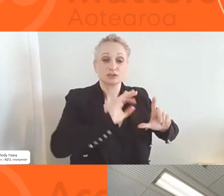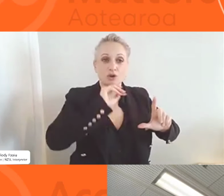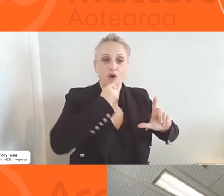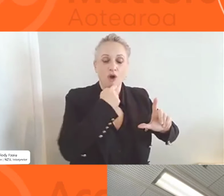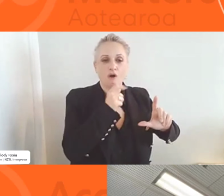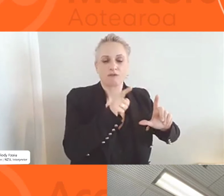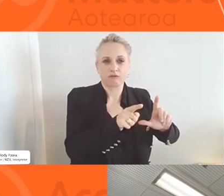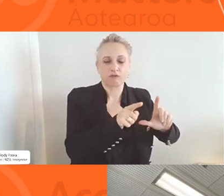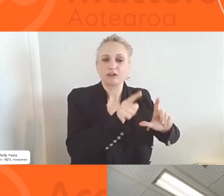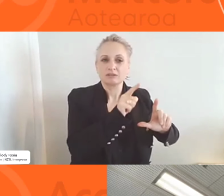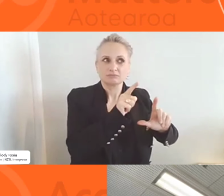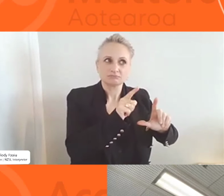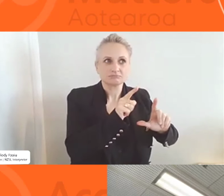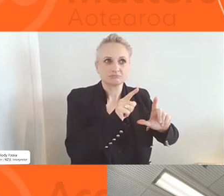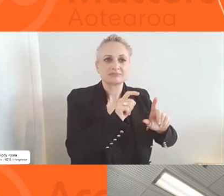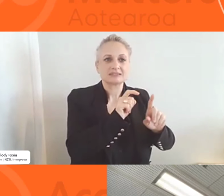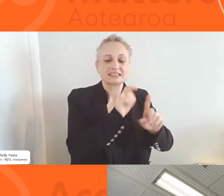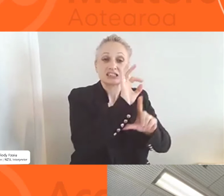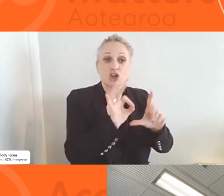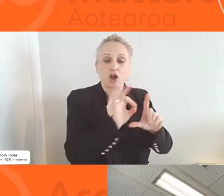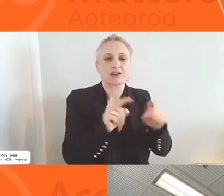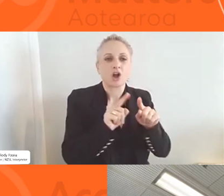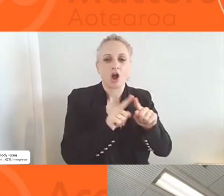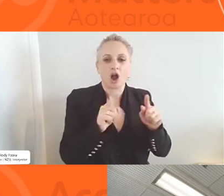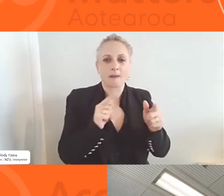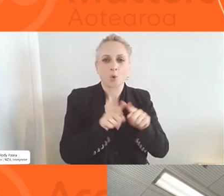discipline, as well as I've been a trained urban planner as well.